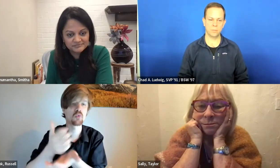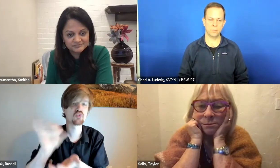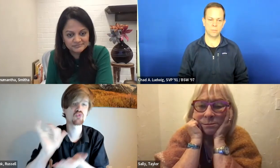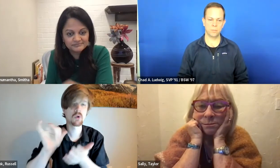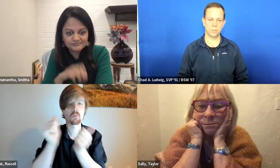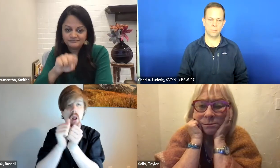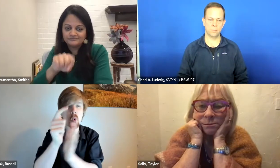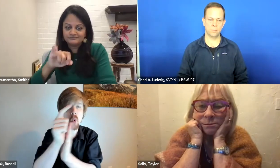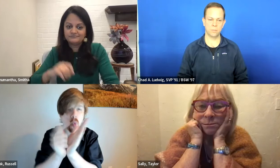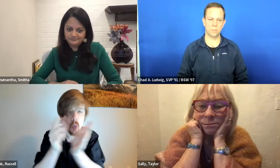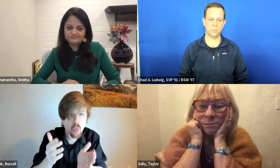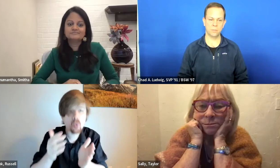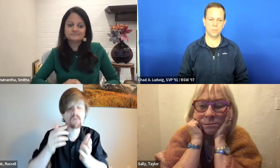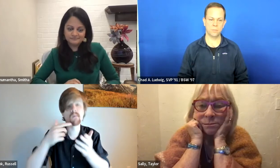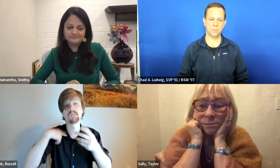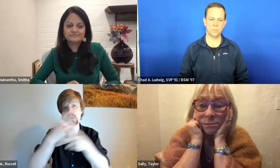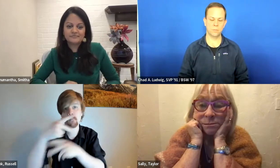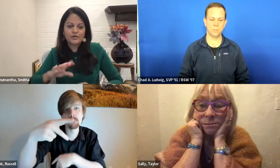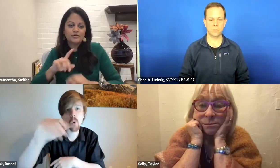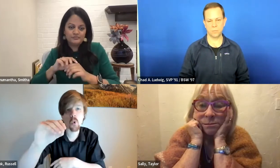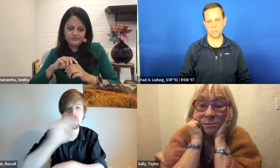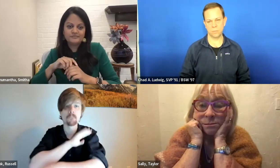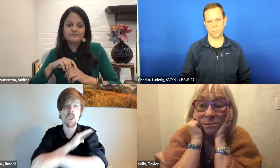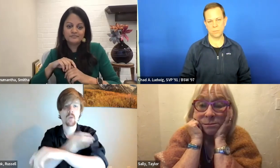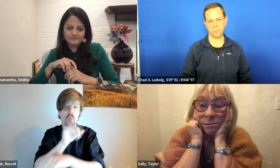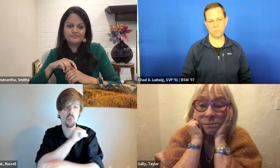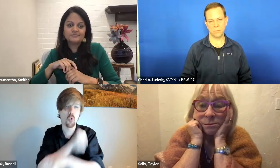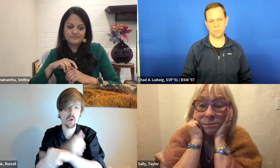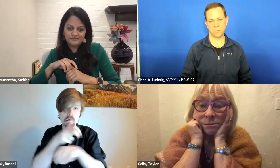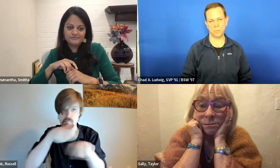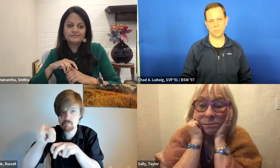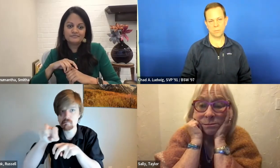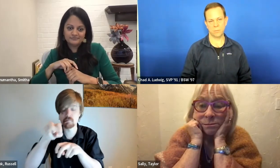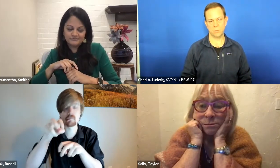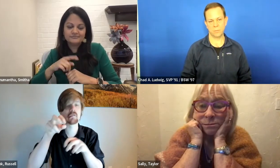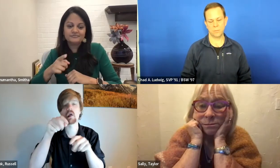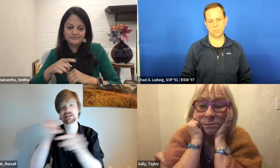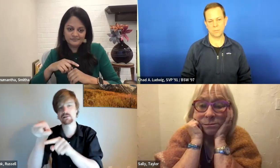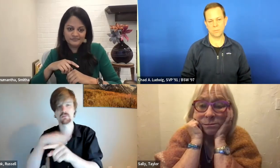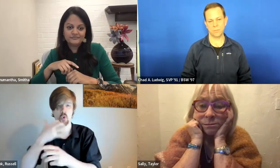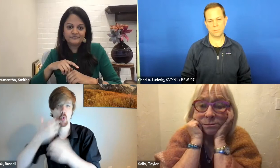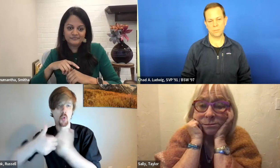so social workers, I would definitely suggest that, also just having a good attorney